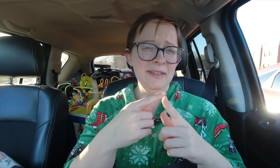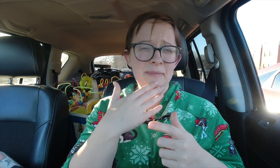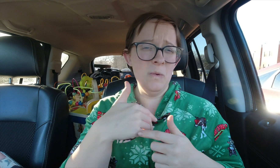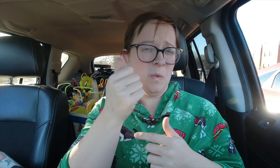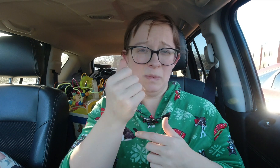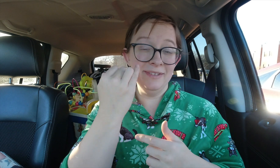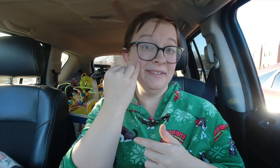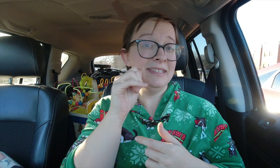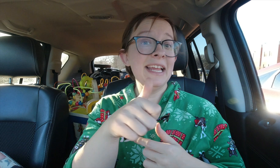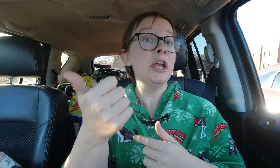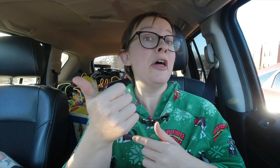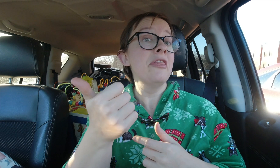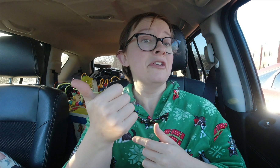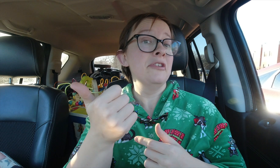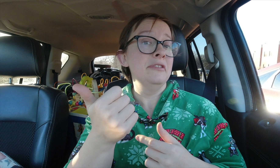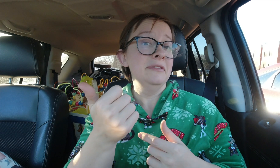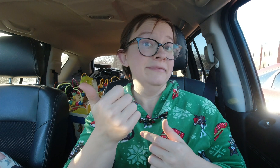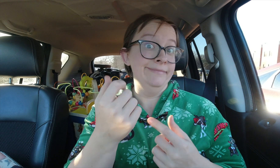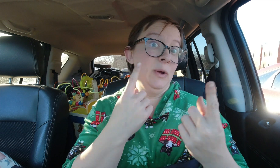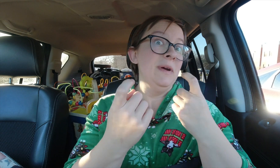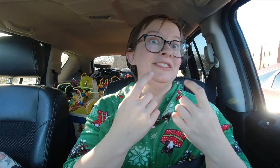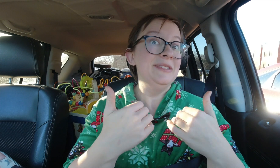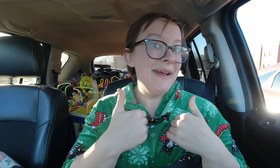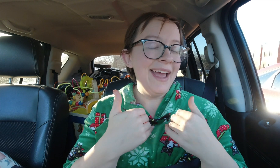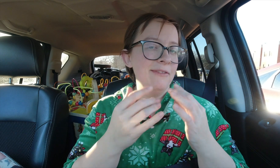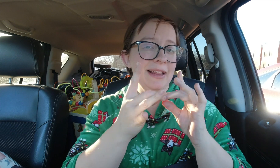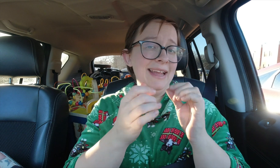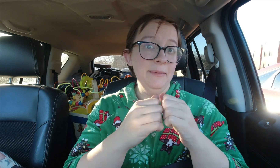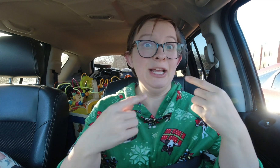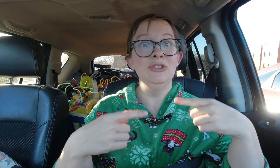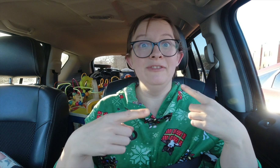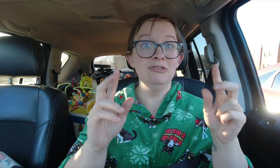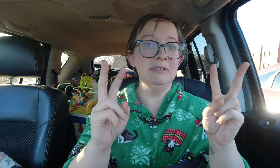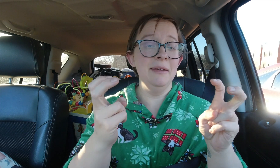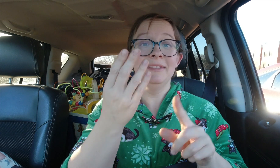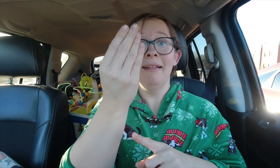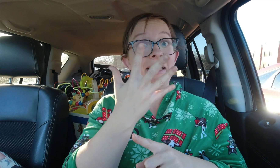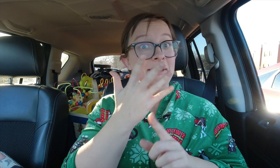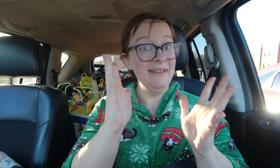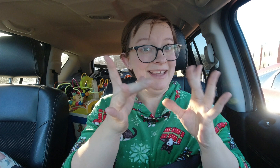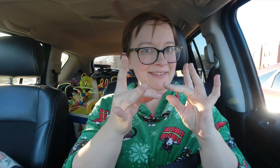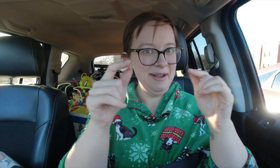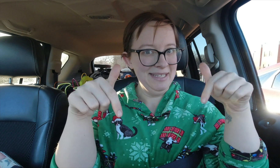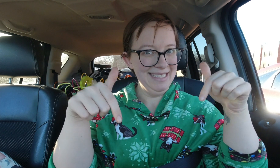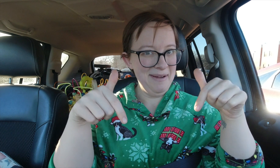I'm sure maybe things will change when they're older. We might have more questions related to controversial topics, but let me know.